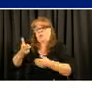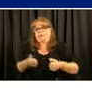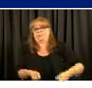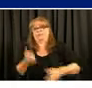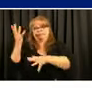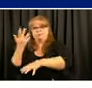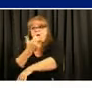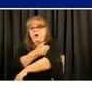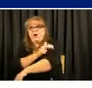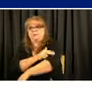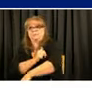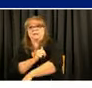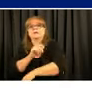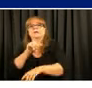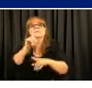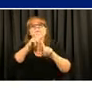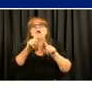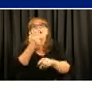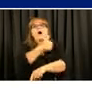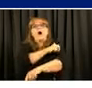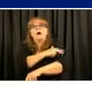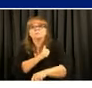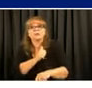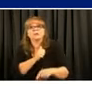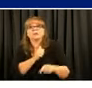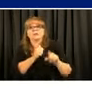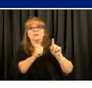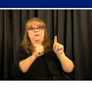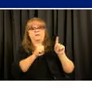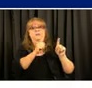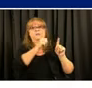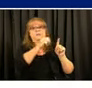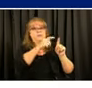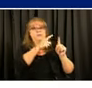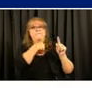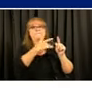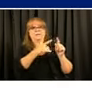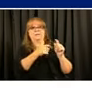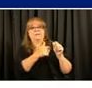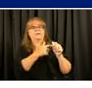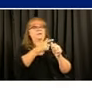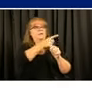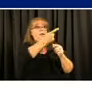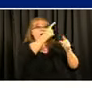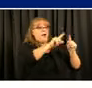cases when it comes to trained changes and trends and i'll talk a little bit about the age specific